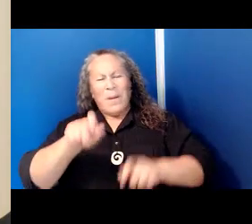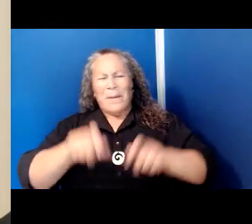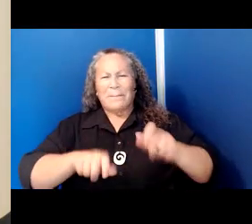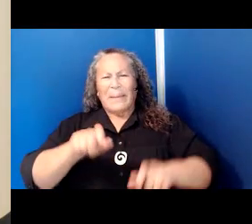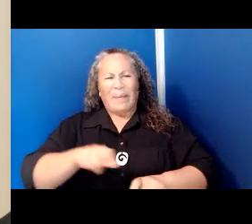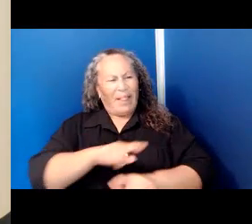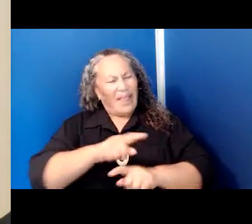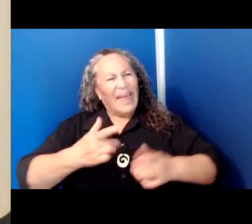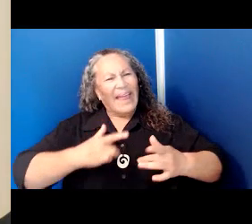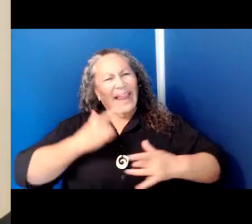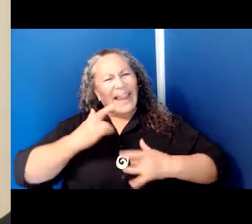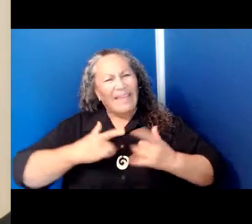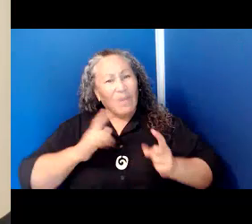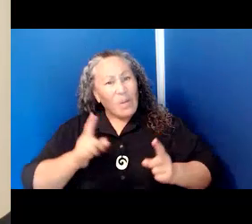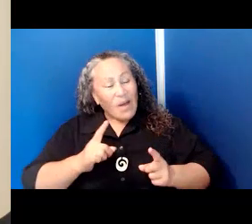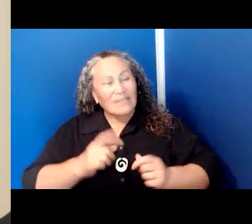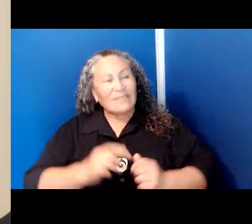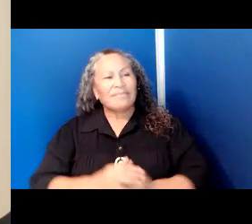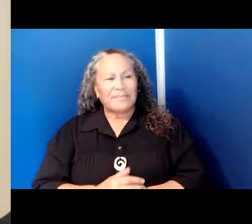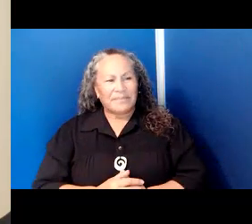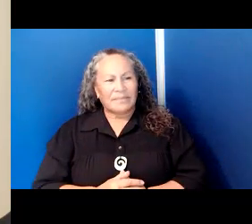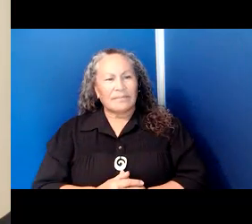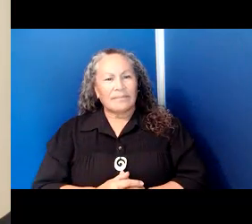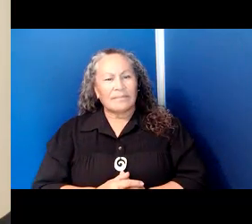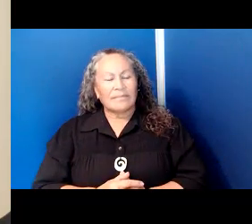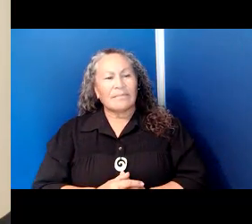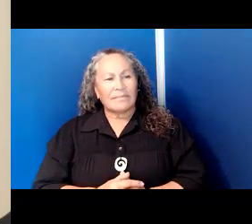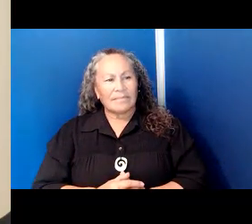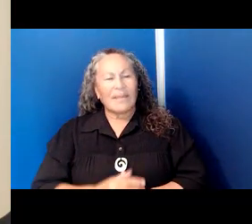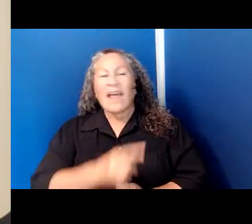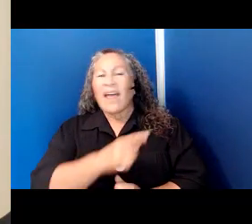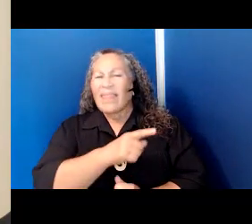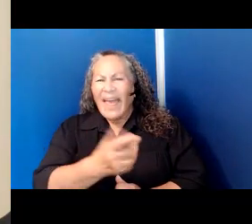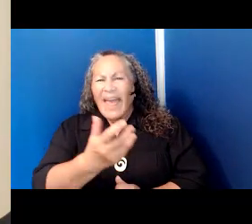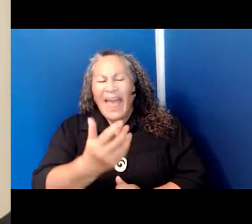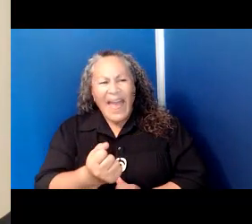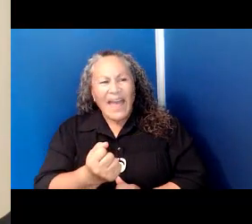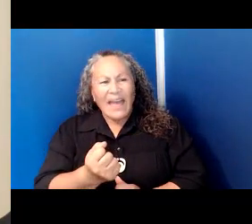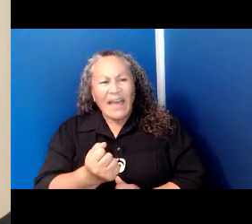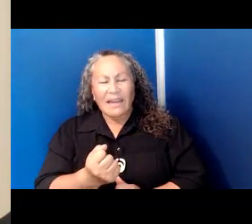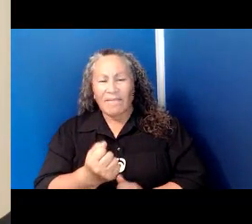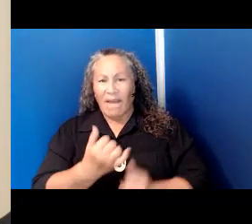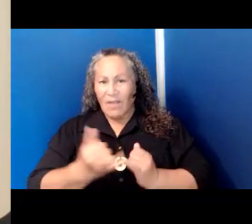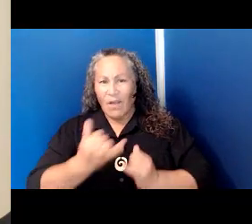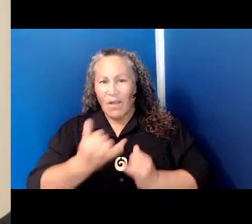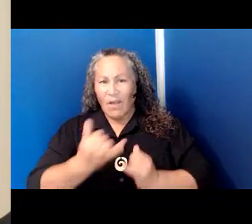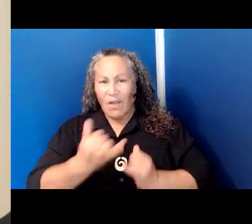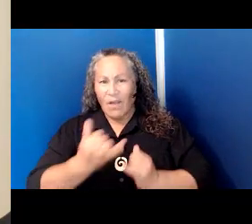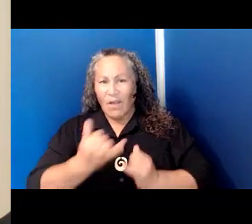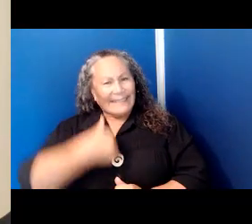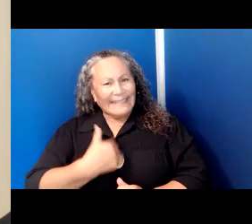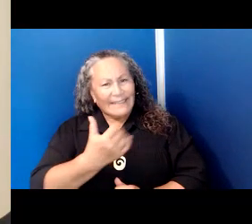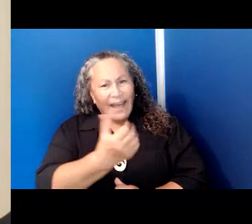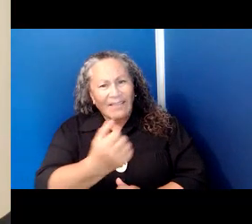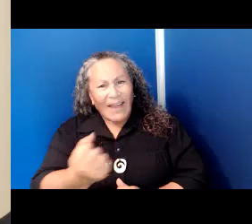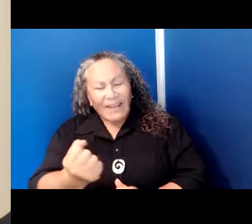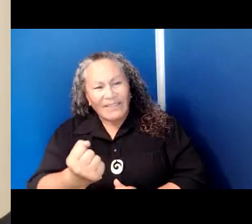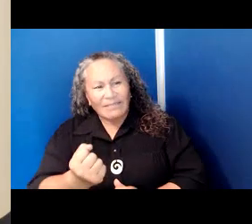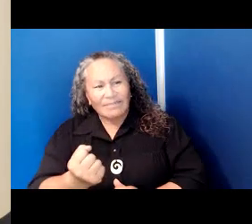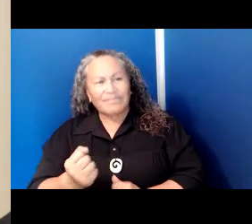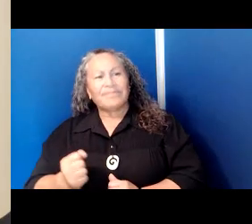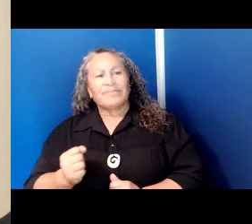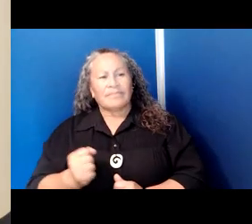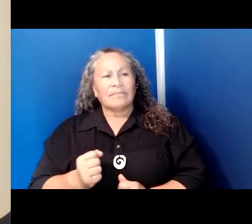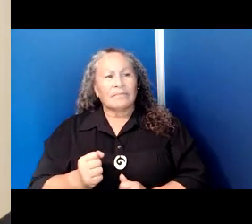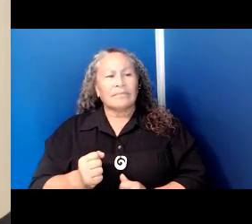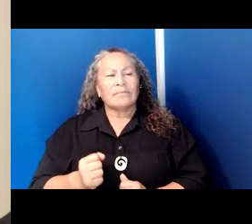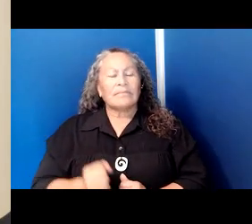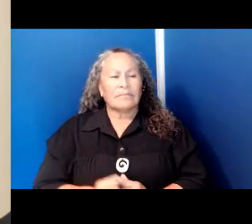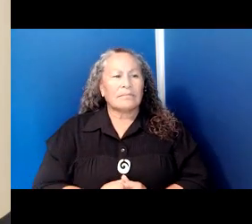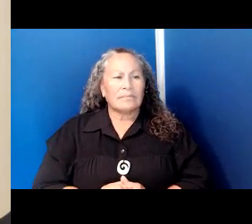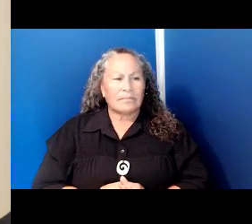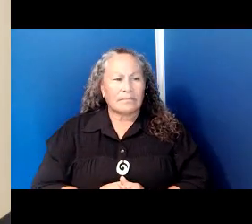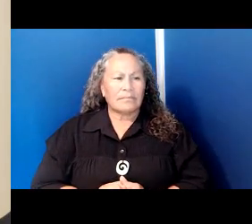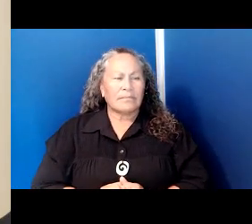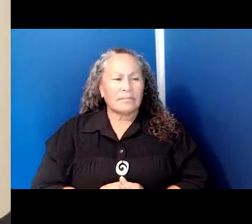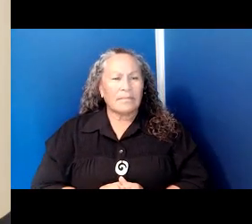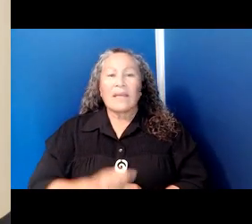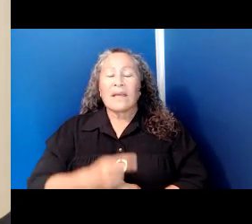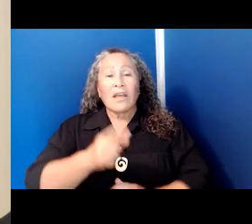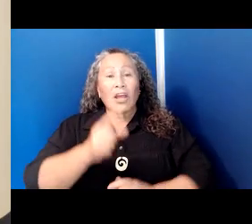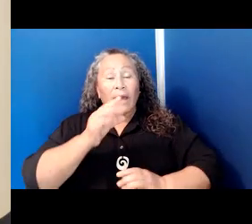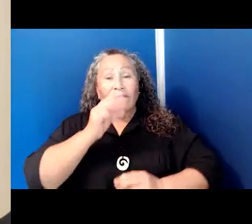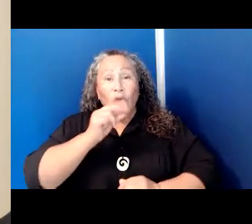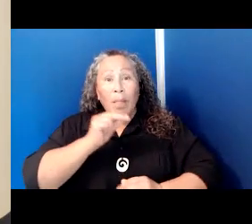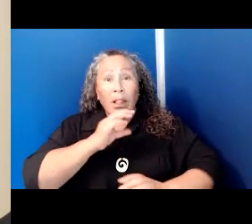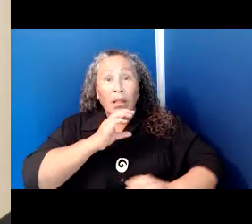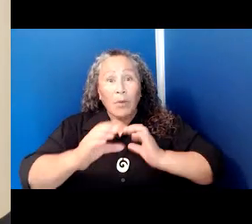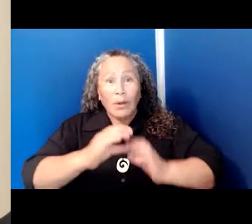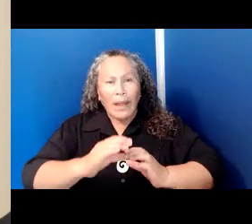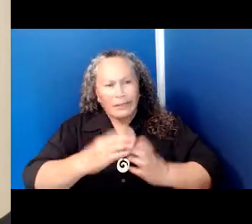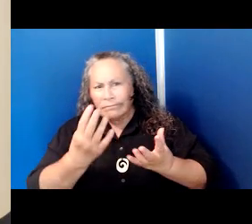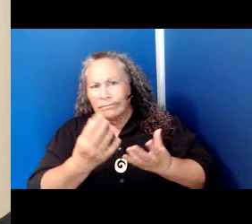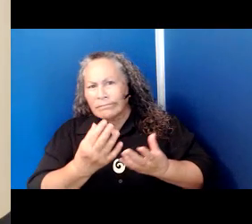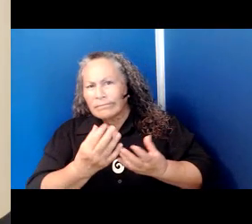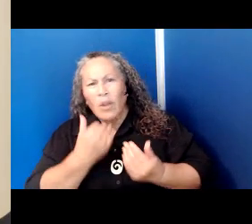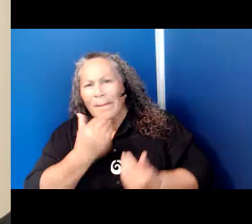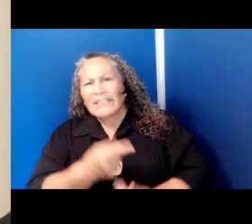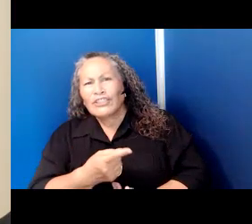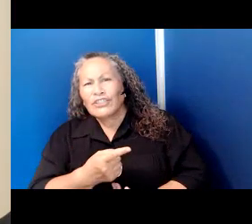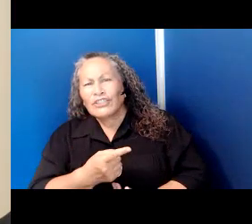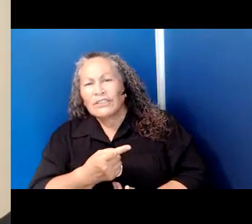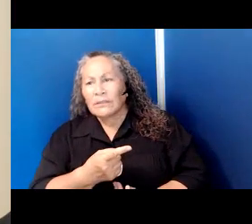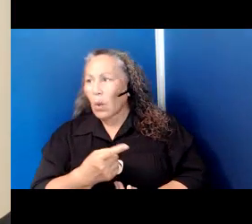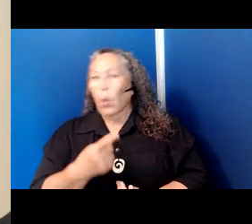there had a very high needs and don’t communicate verbally. This was not what we were expecting,